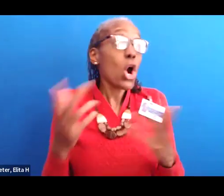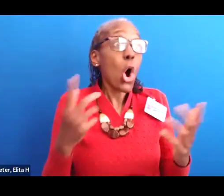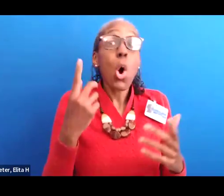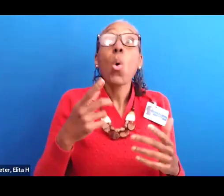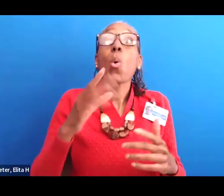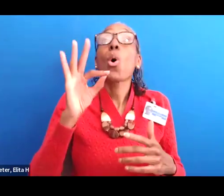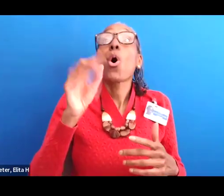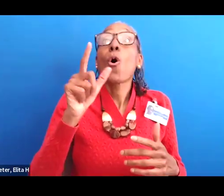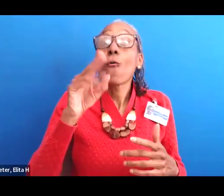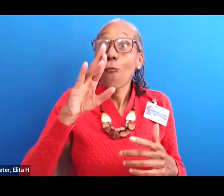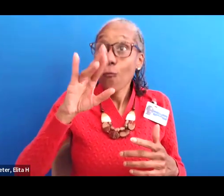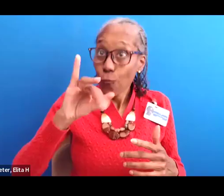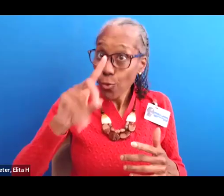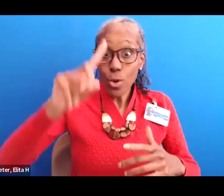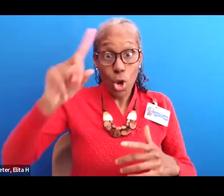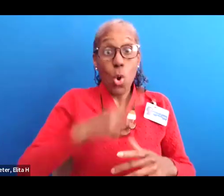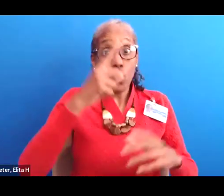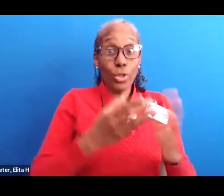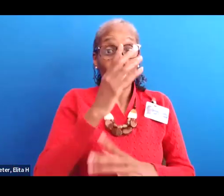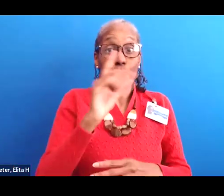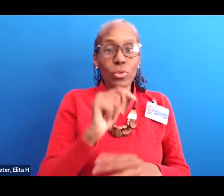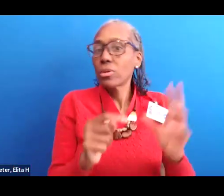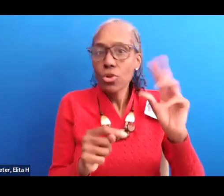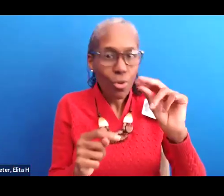fluid comes out in your urine.” But there can be dead blood cells